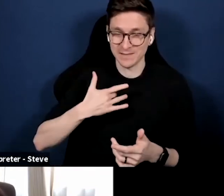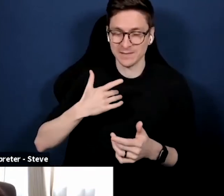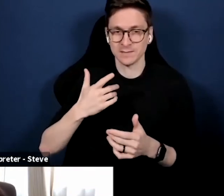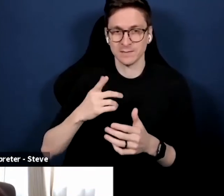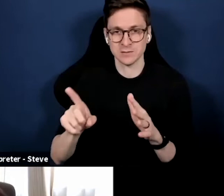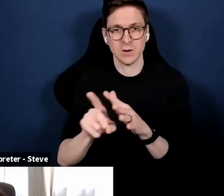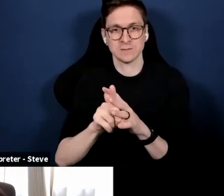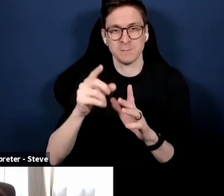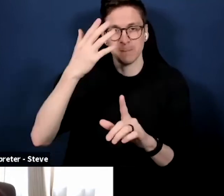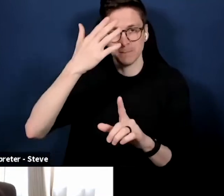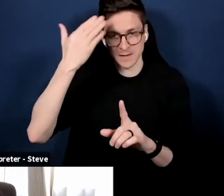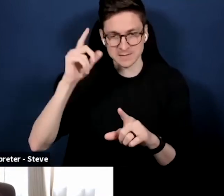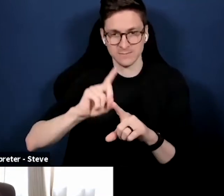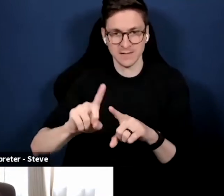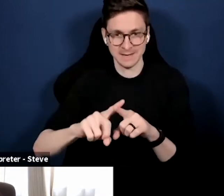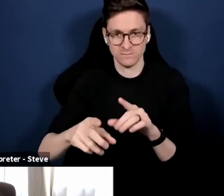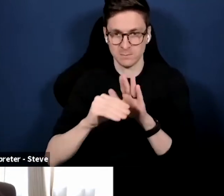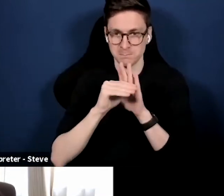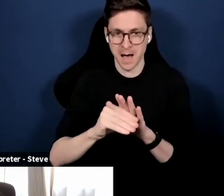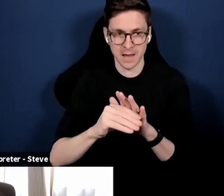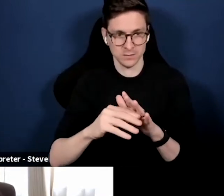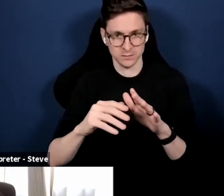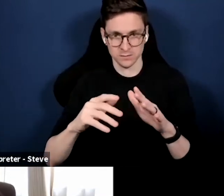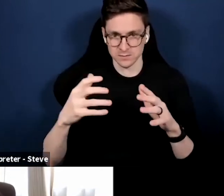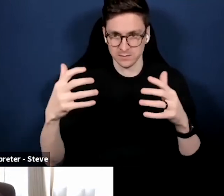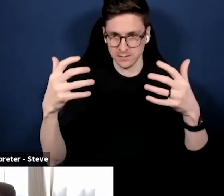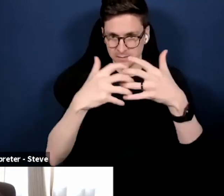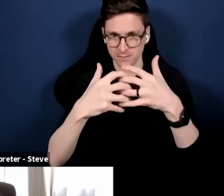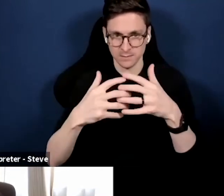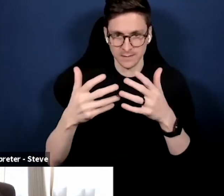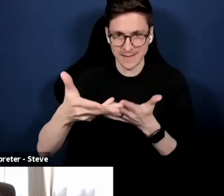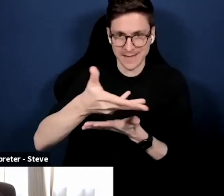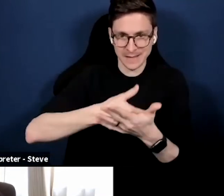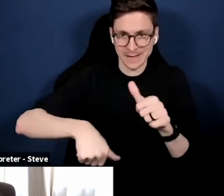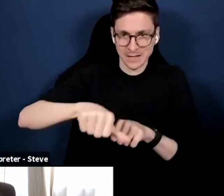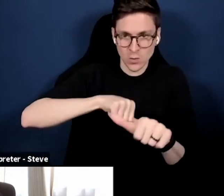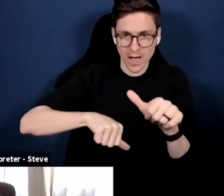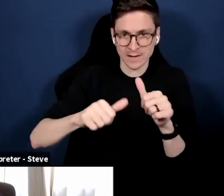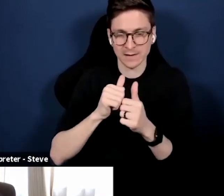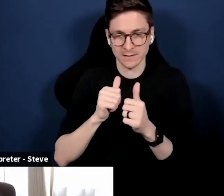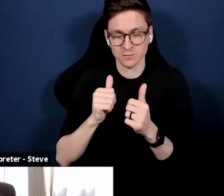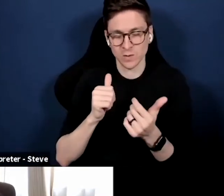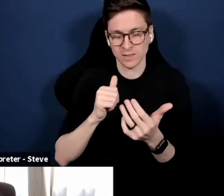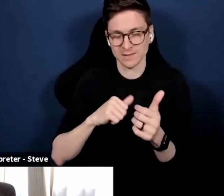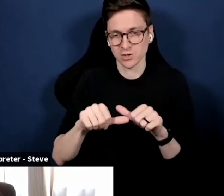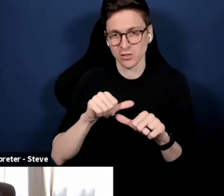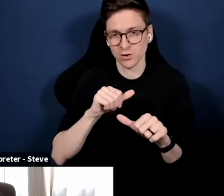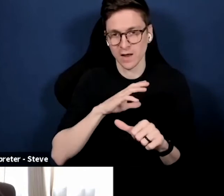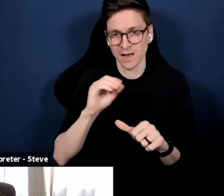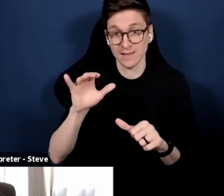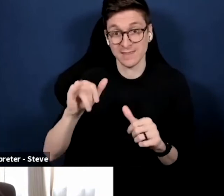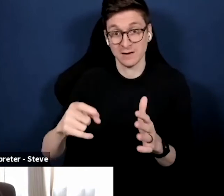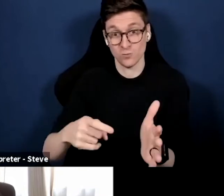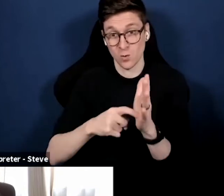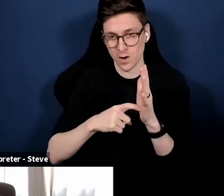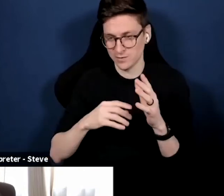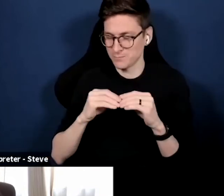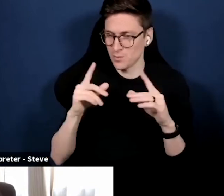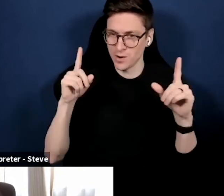and the way that they interact i think requires a more complex model than this traditional animation